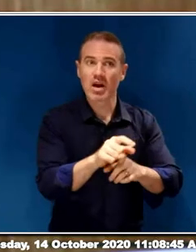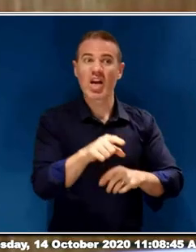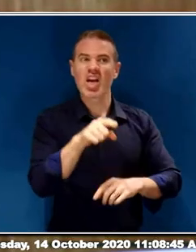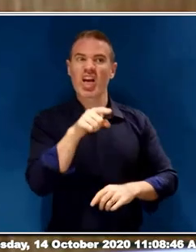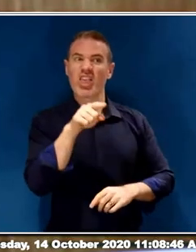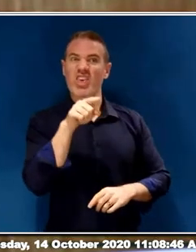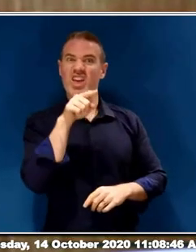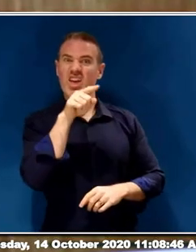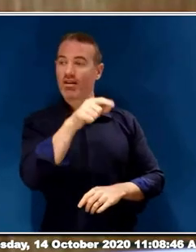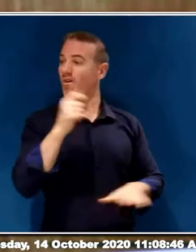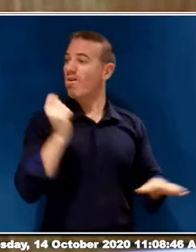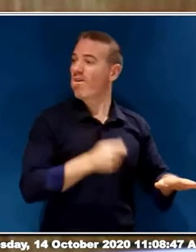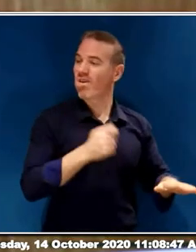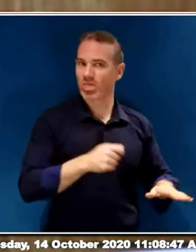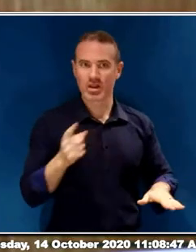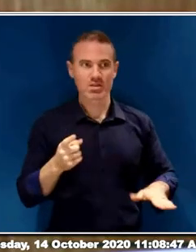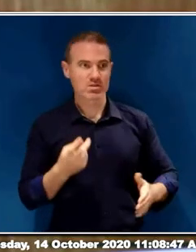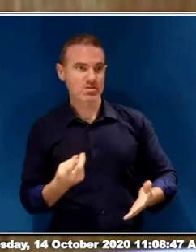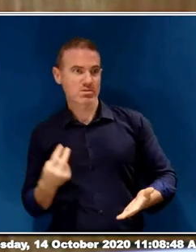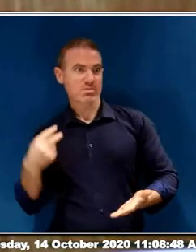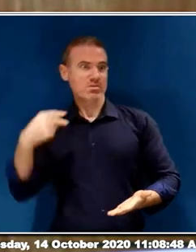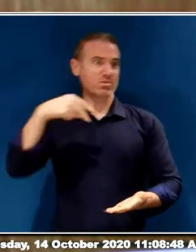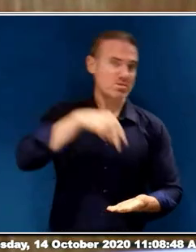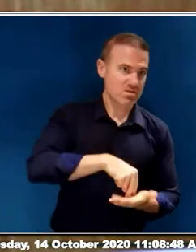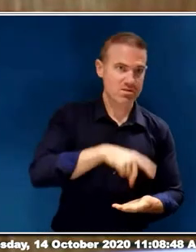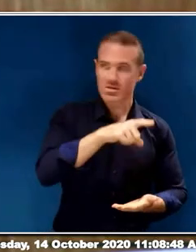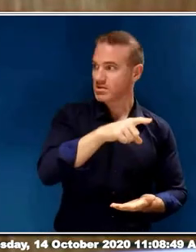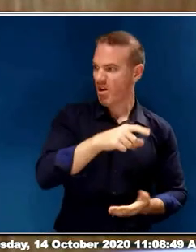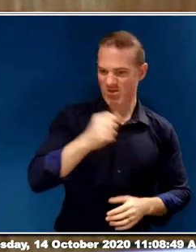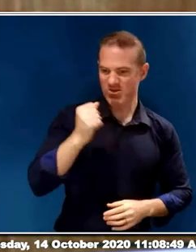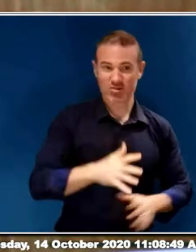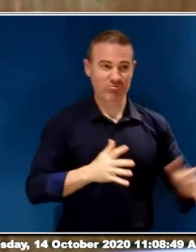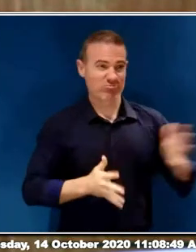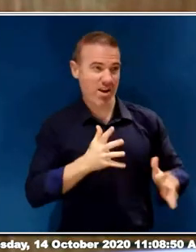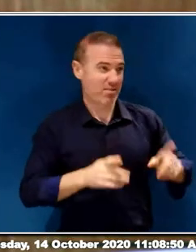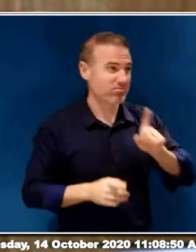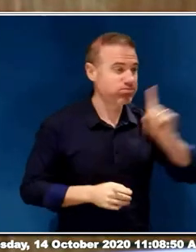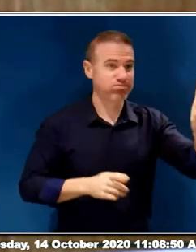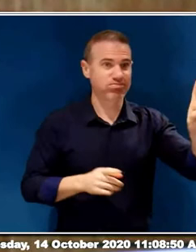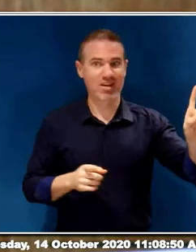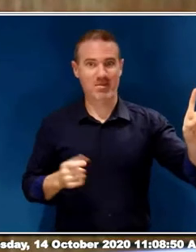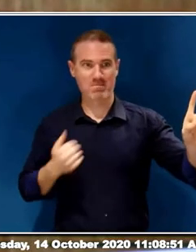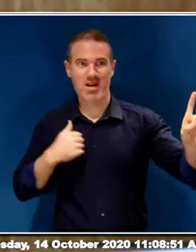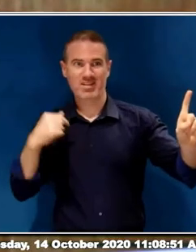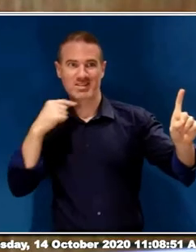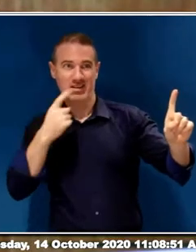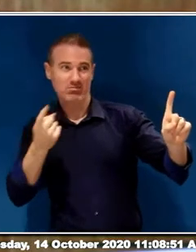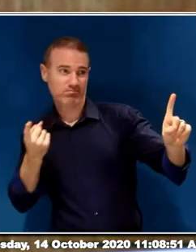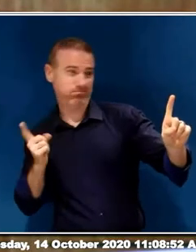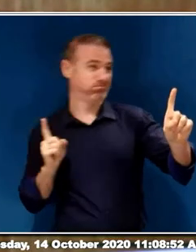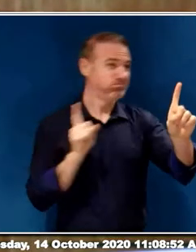Kobe ran after him, grabbed his, I believe, the strap of his backpack.